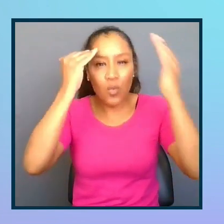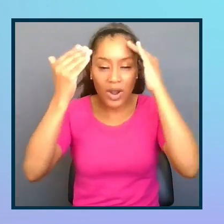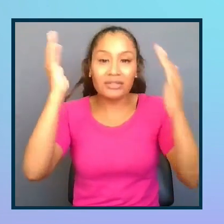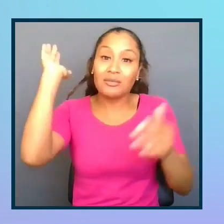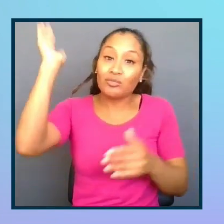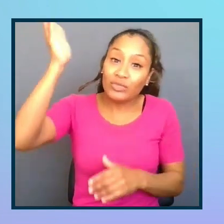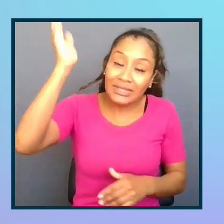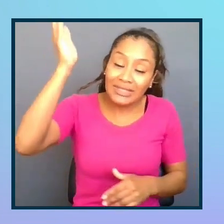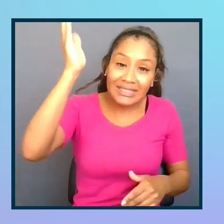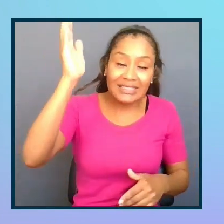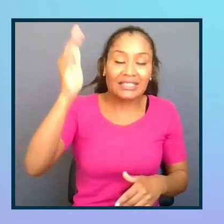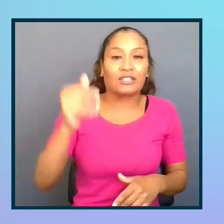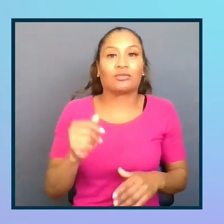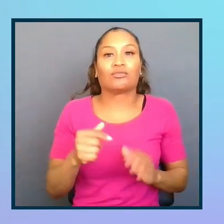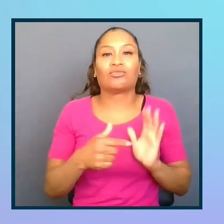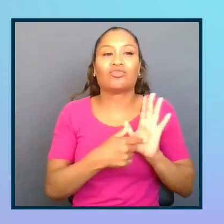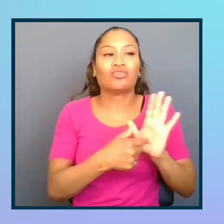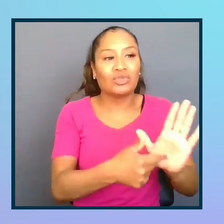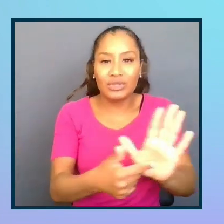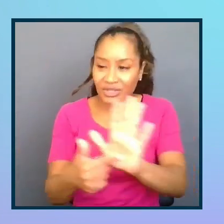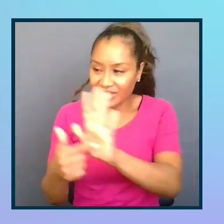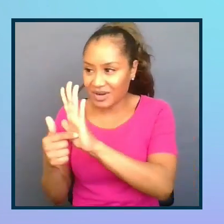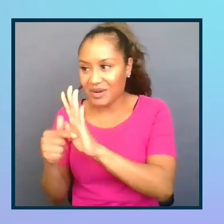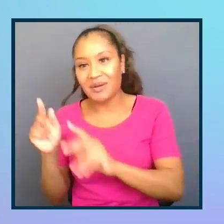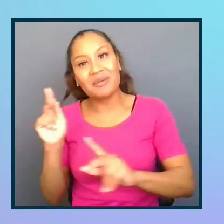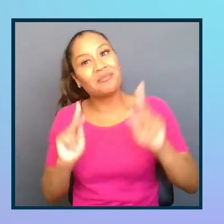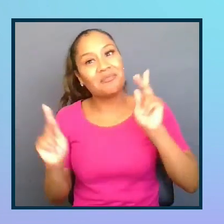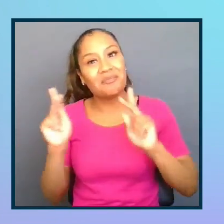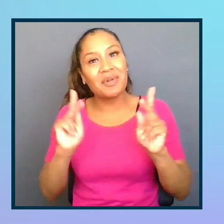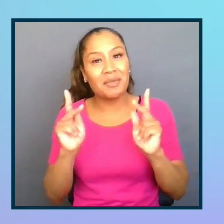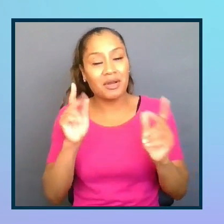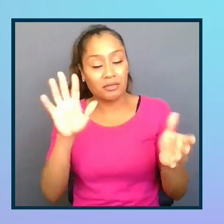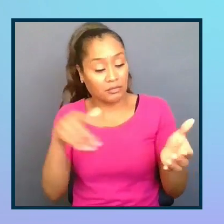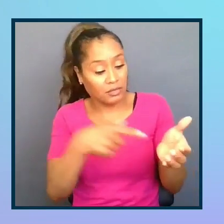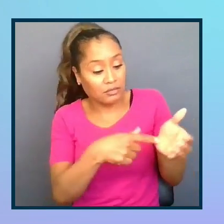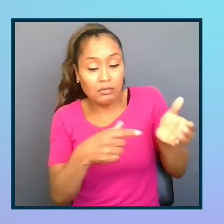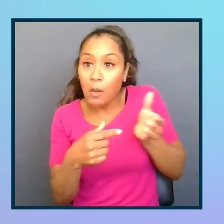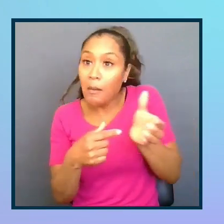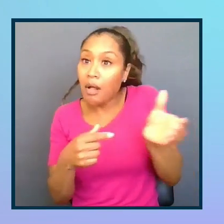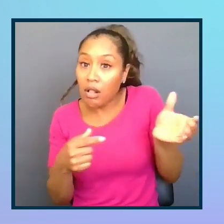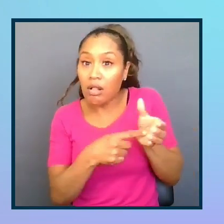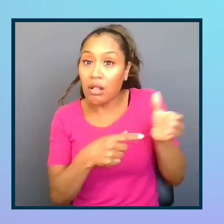showing people on their mobile devices, and mobile devices are a great way, actually,